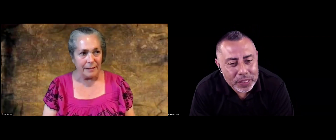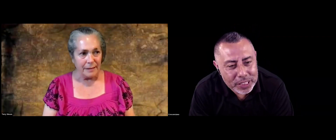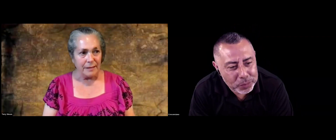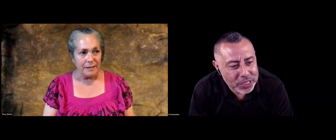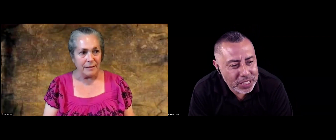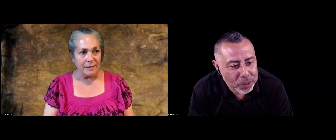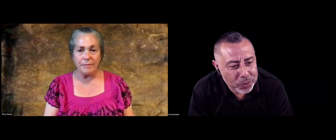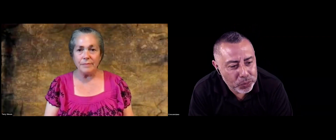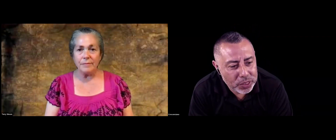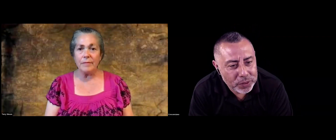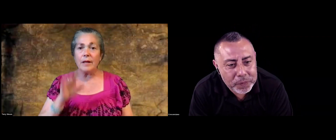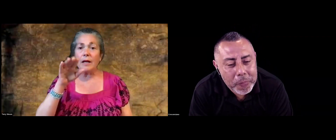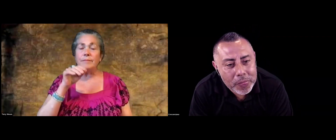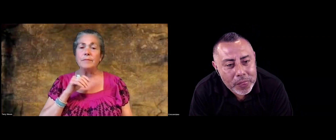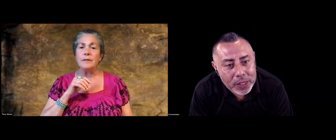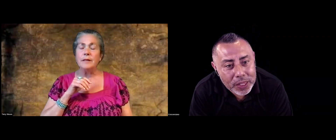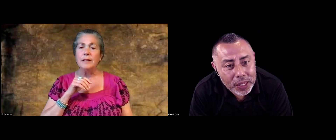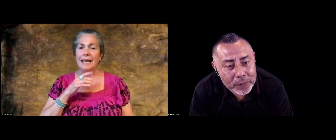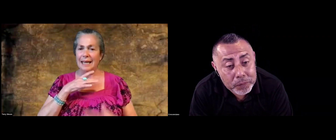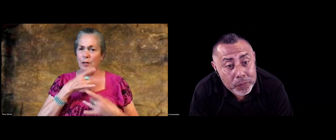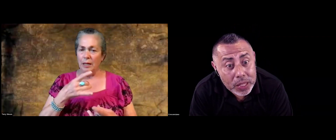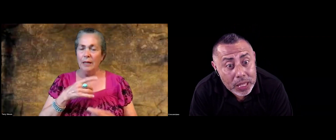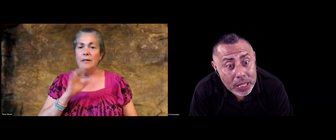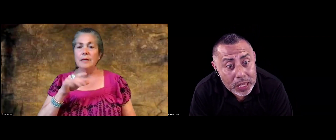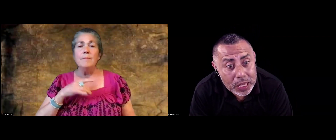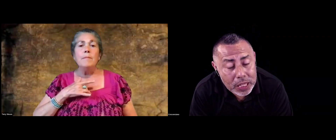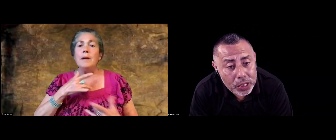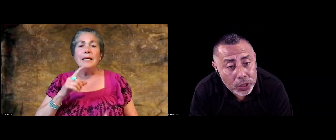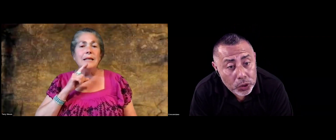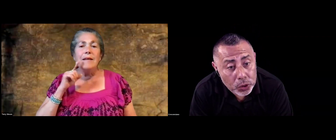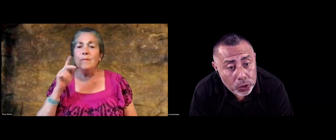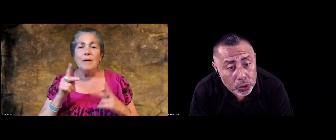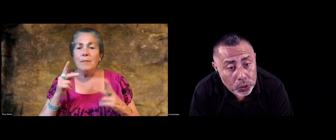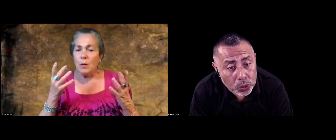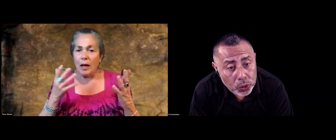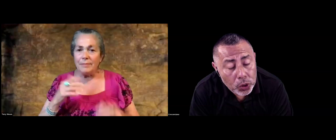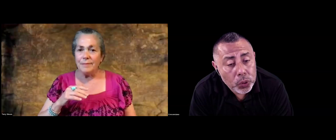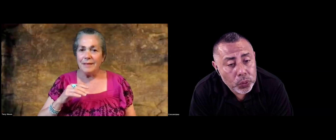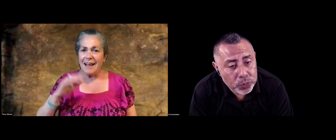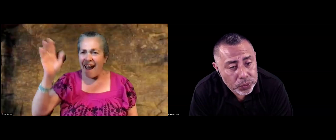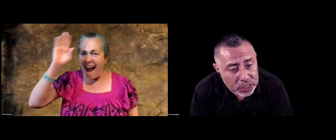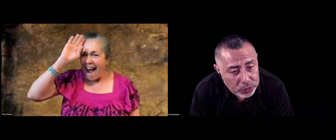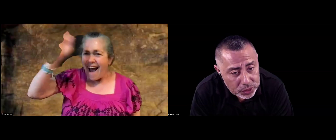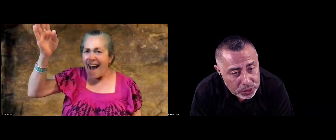That's been a stamp as well. What's really interesting is that deaf people tend to do things like, hey, hi, it's been so long.